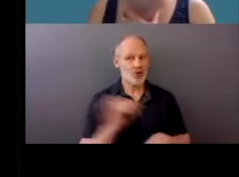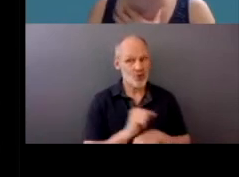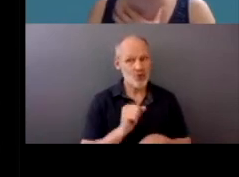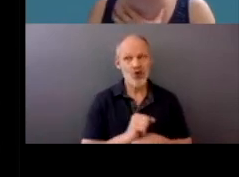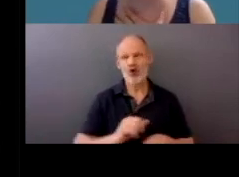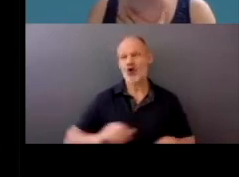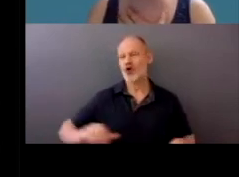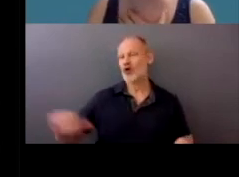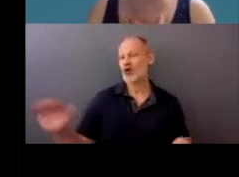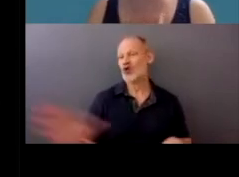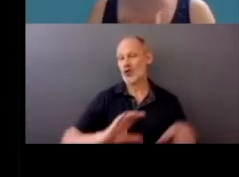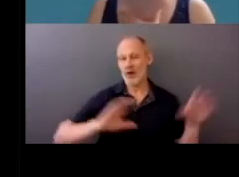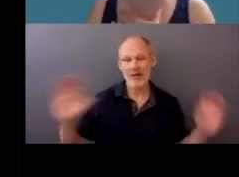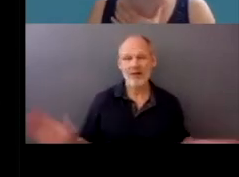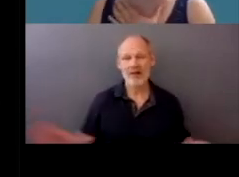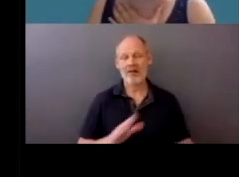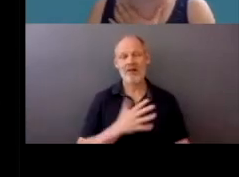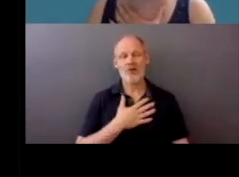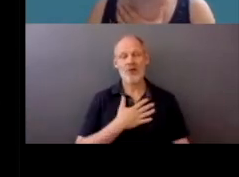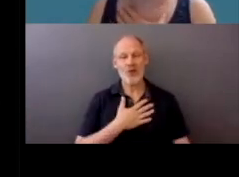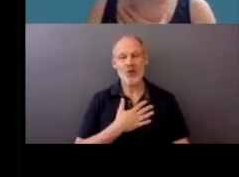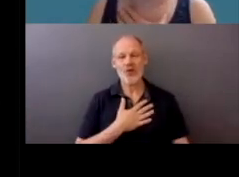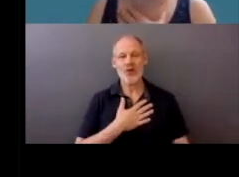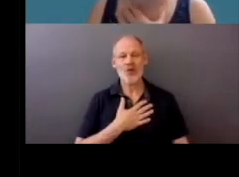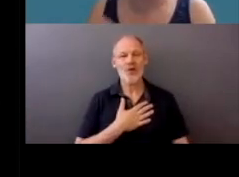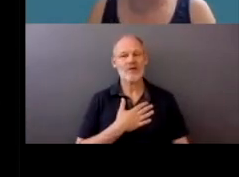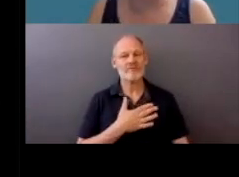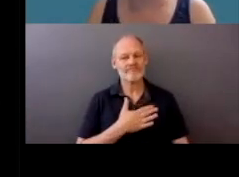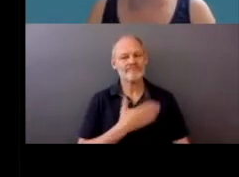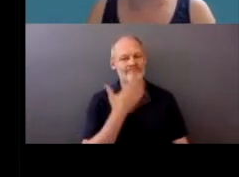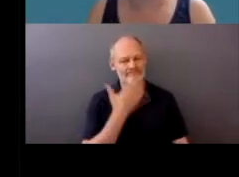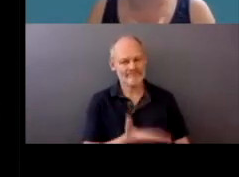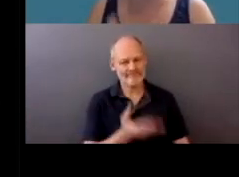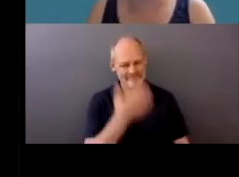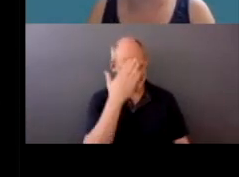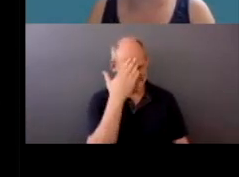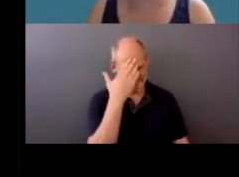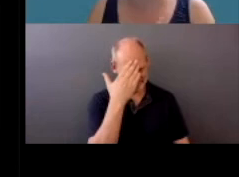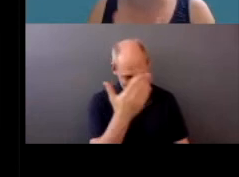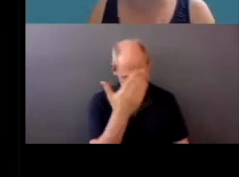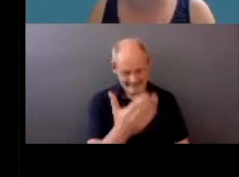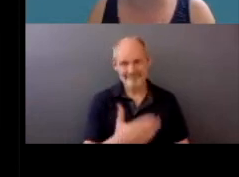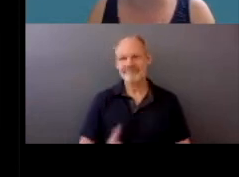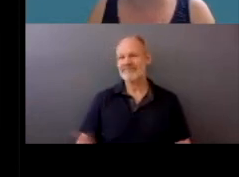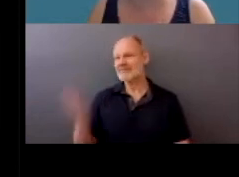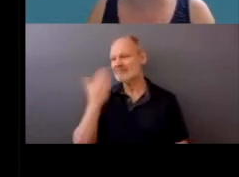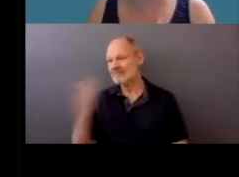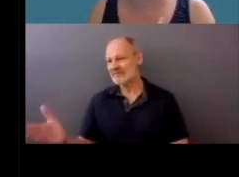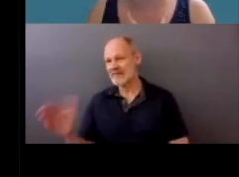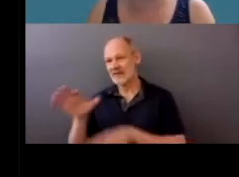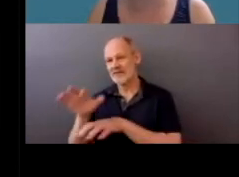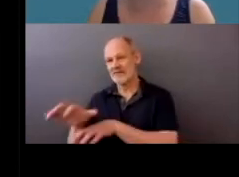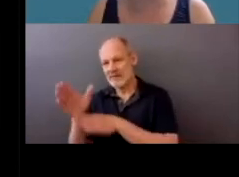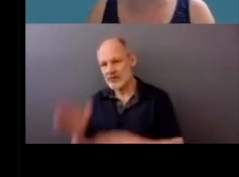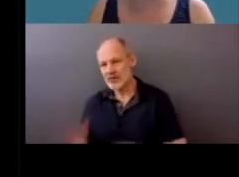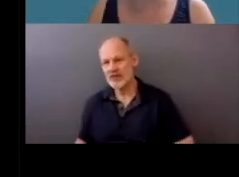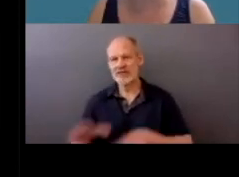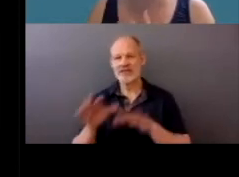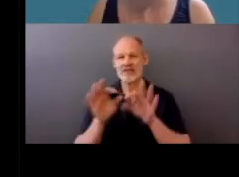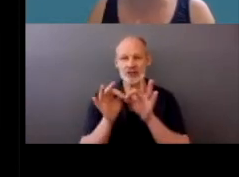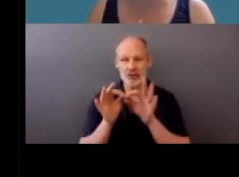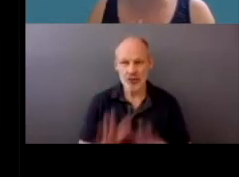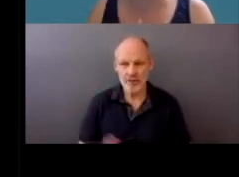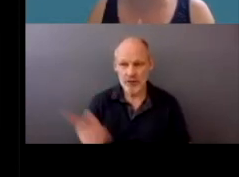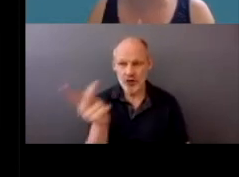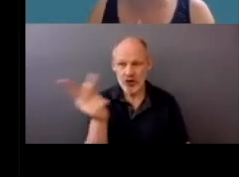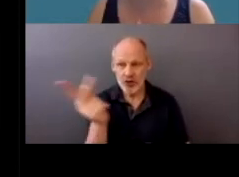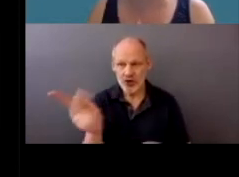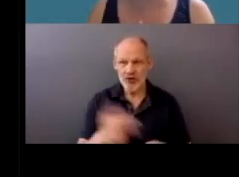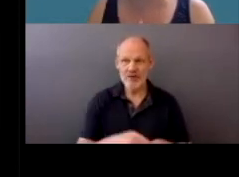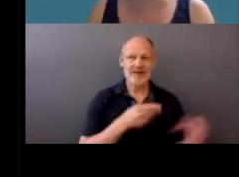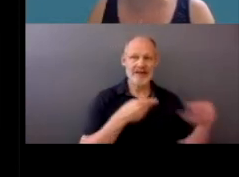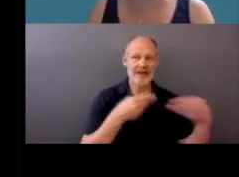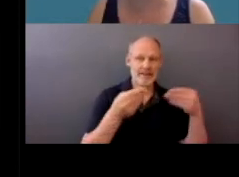job. Thank you to all panelists, captioners and interpreters, and moderators. Shout out to SCAC